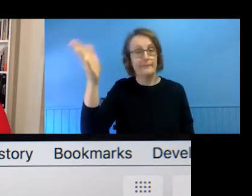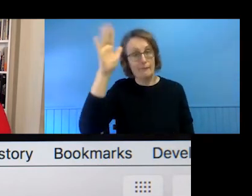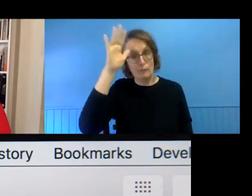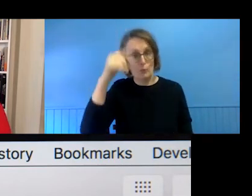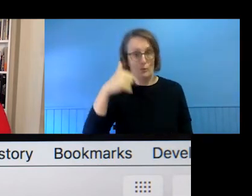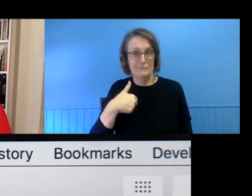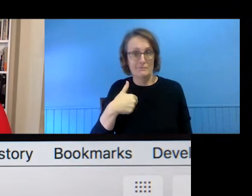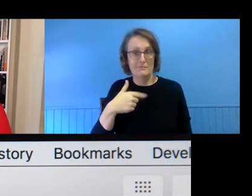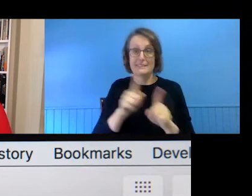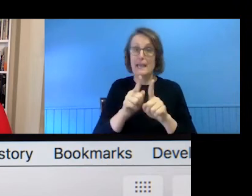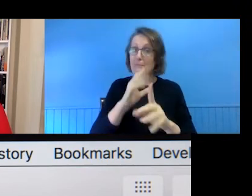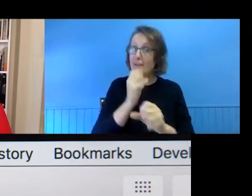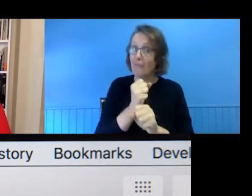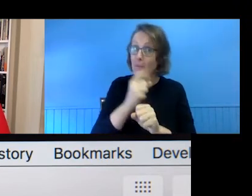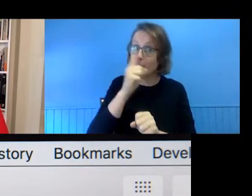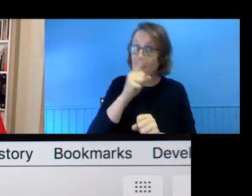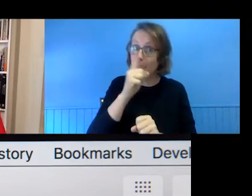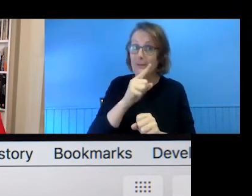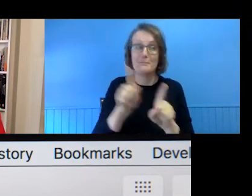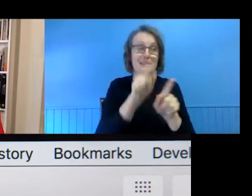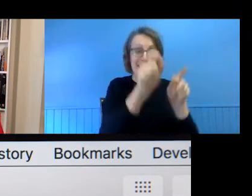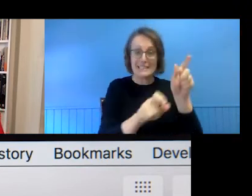politicians as well as individual practitioners and organisations.